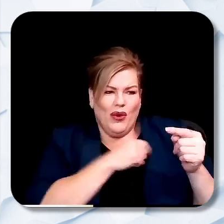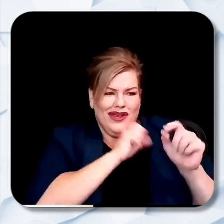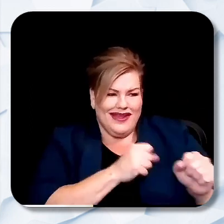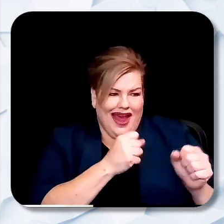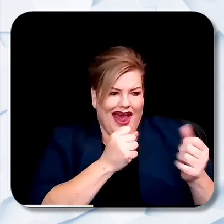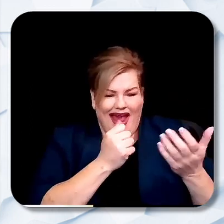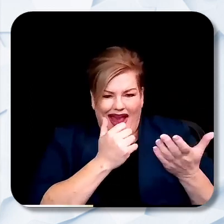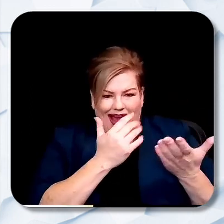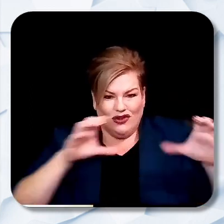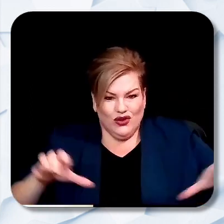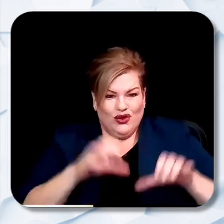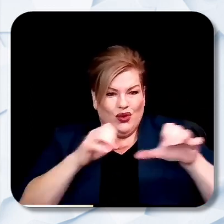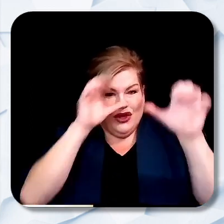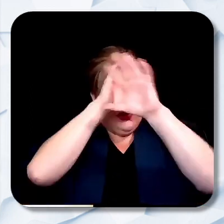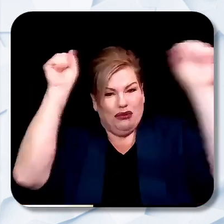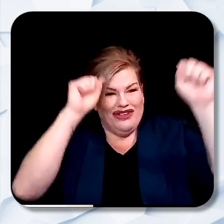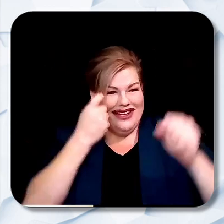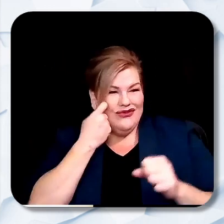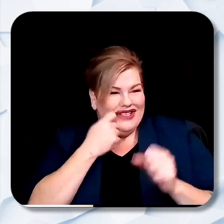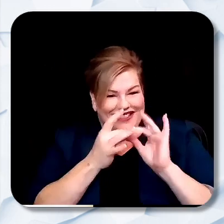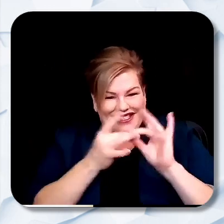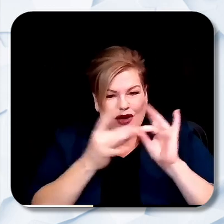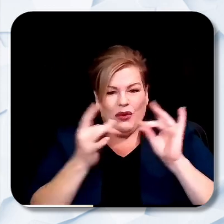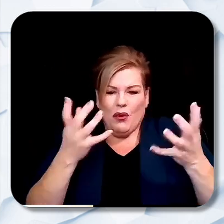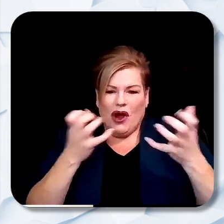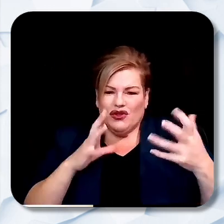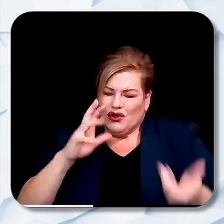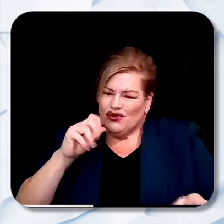to do everything we can to turn this into a legacy of hope and resilience for our youth.